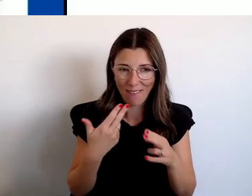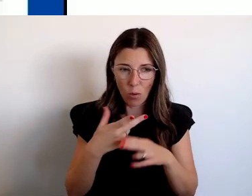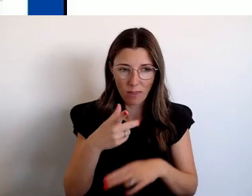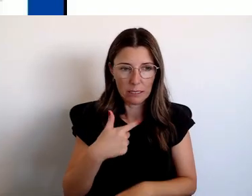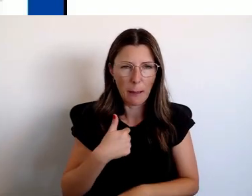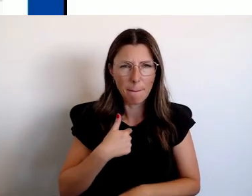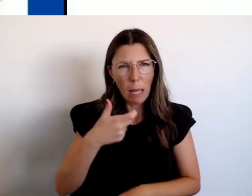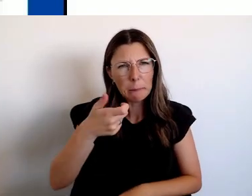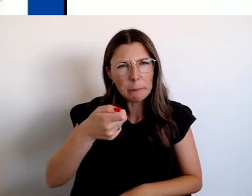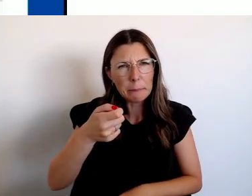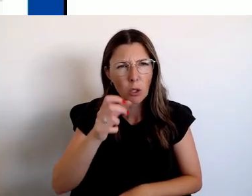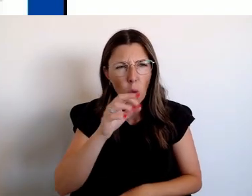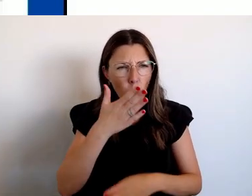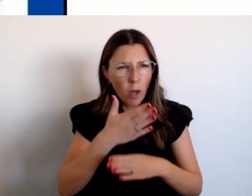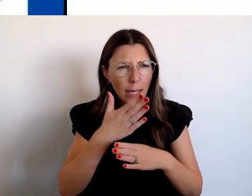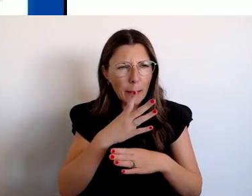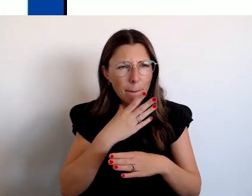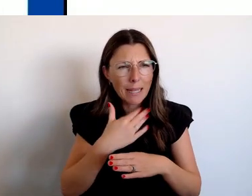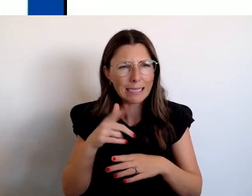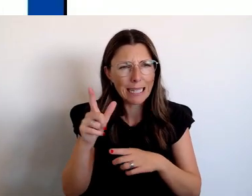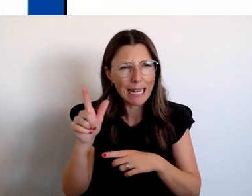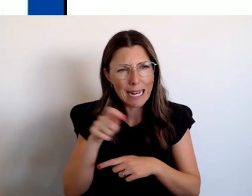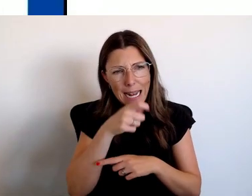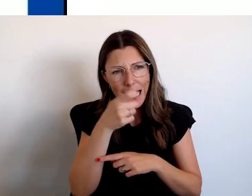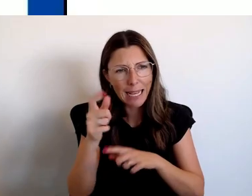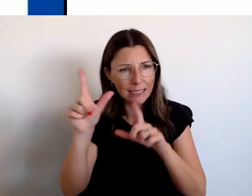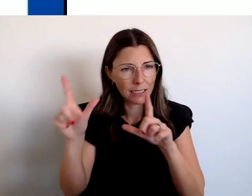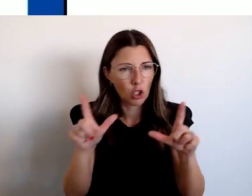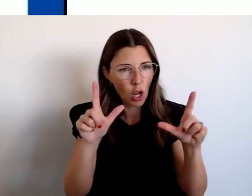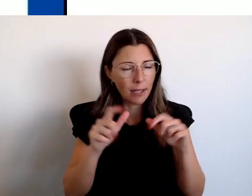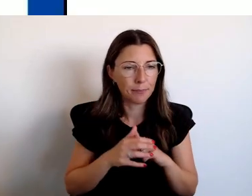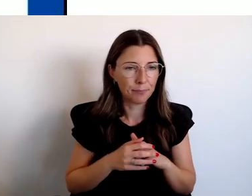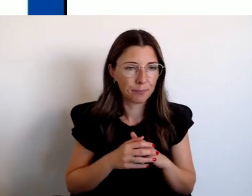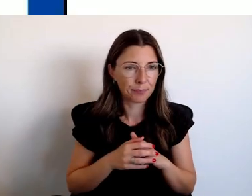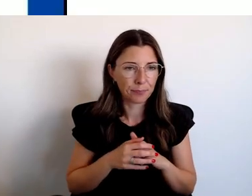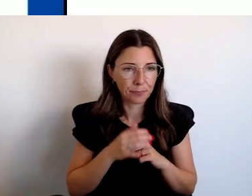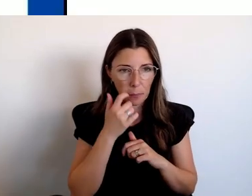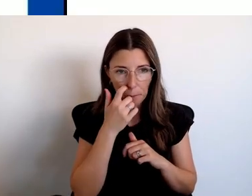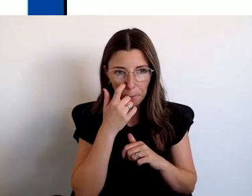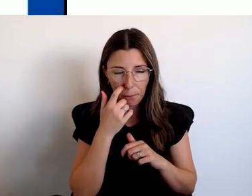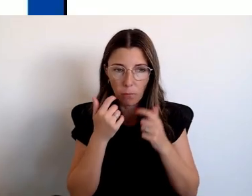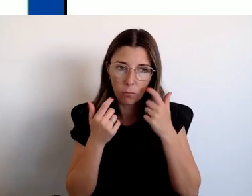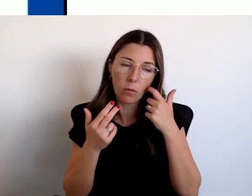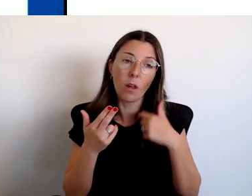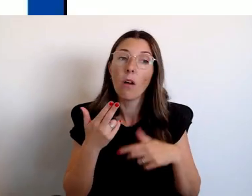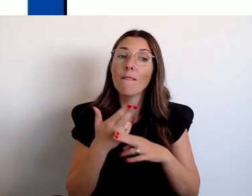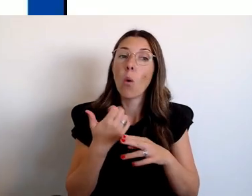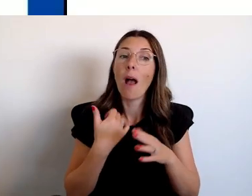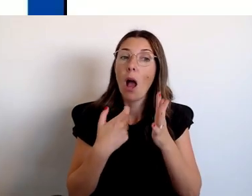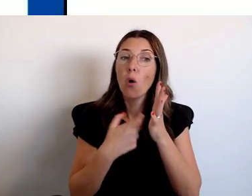So someone could advance to the next slide. In terms of our journey and our roadmap, we've gone